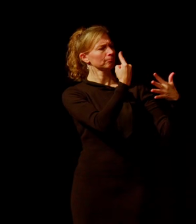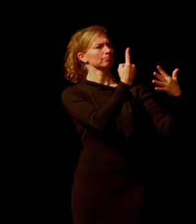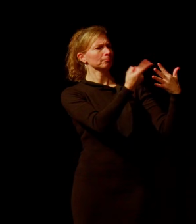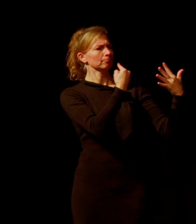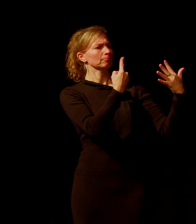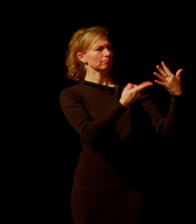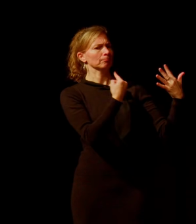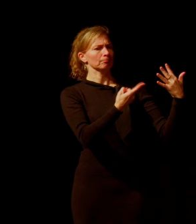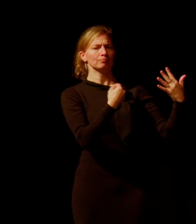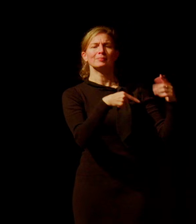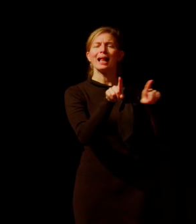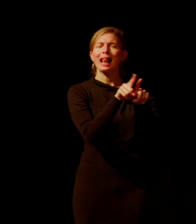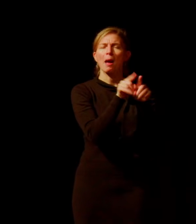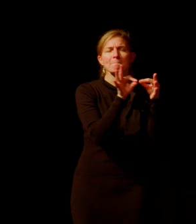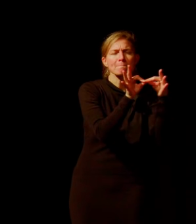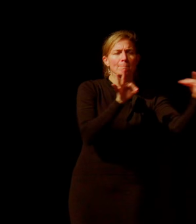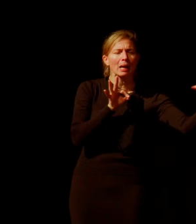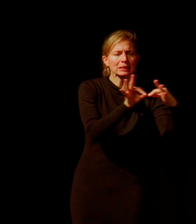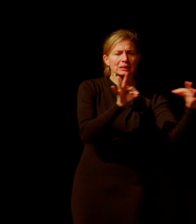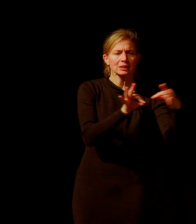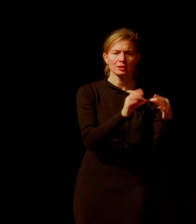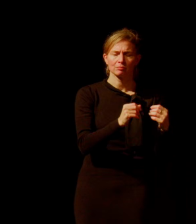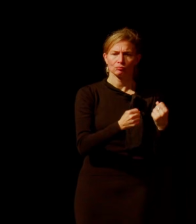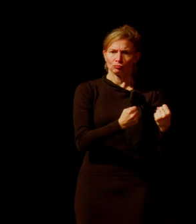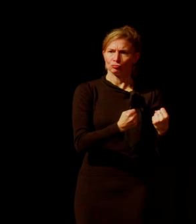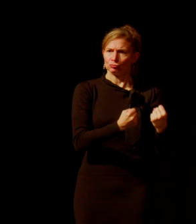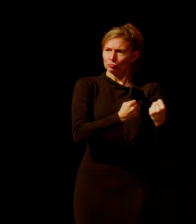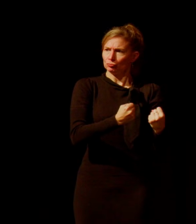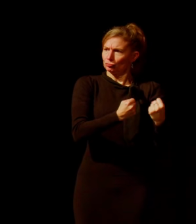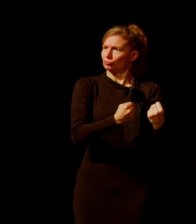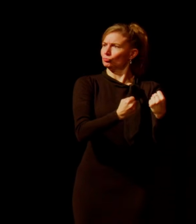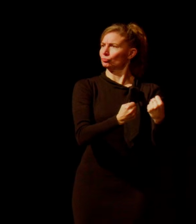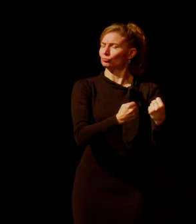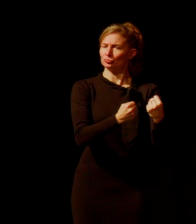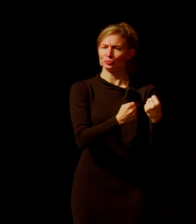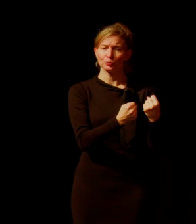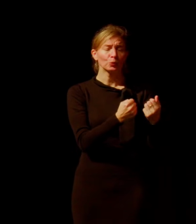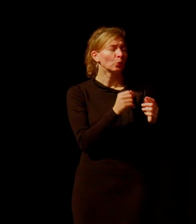When you find the courage to voice your needs to those closest to you,